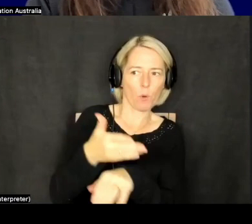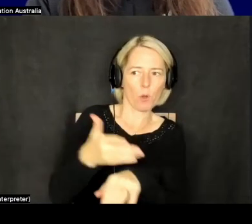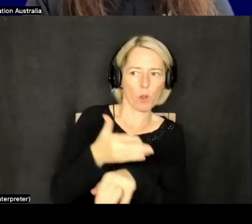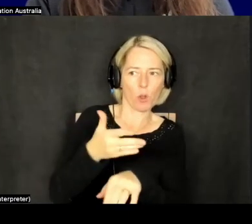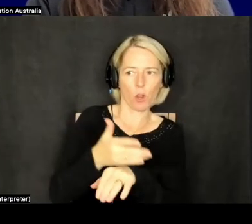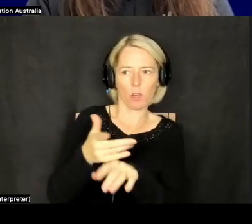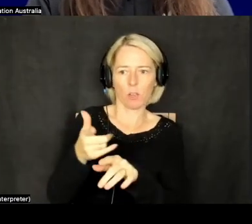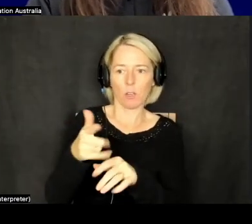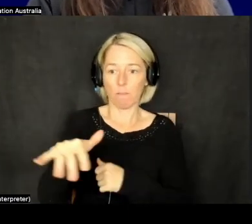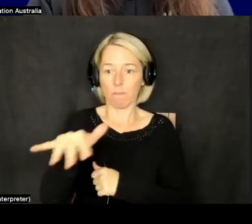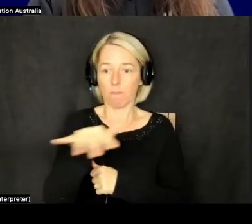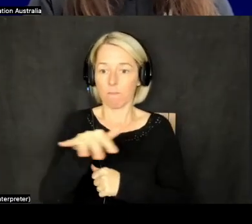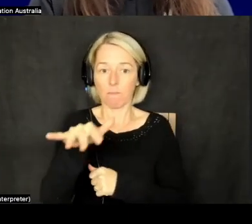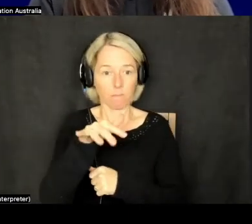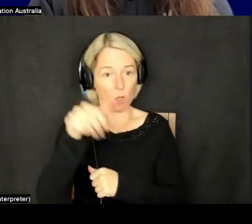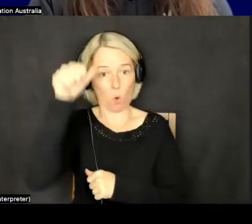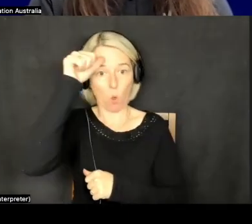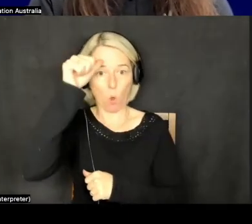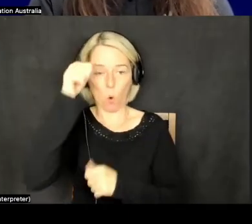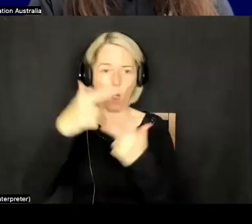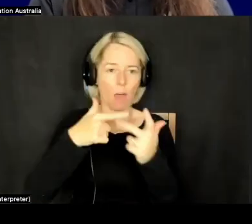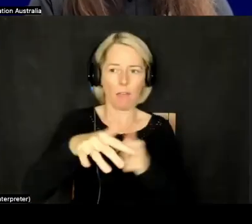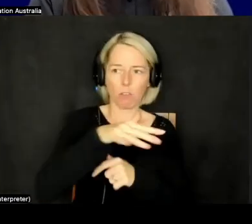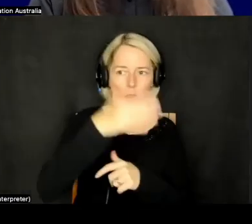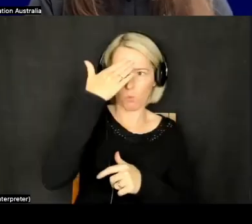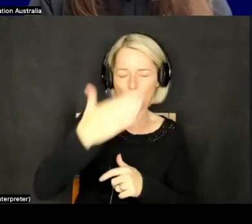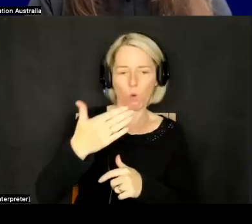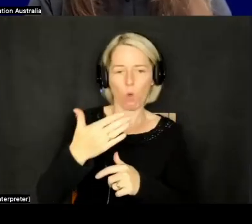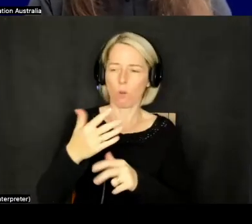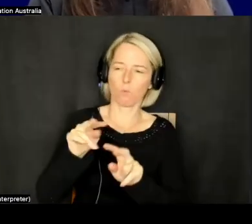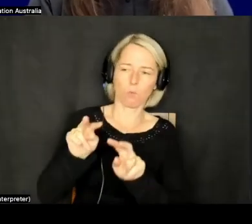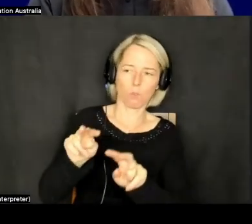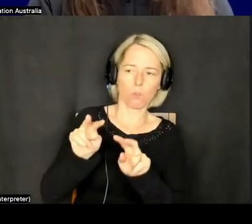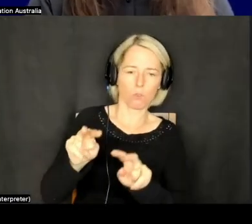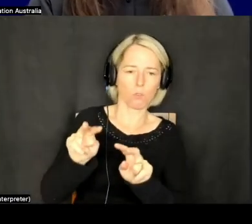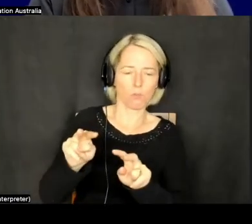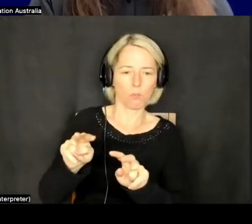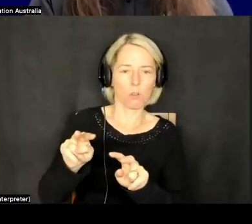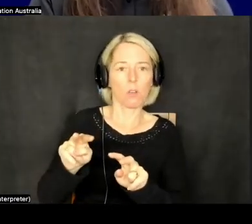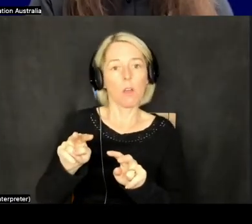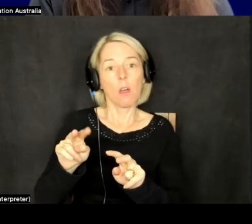You will have medical information from the ophthalmologist, possibly even a neurologist